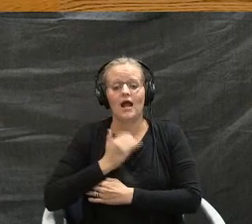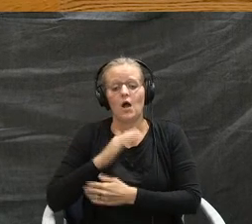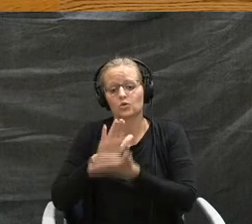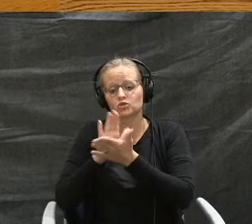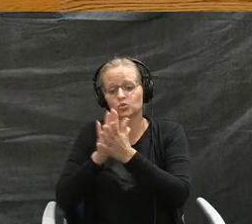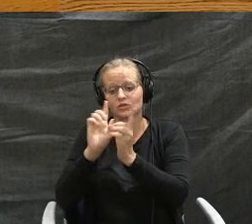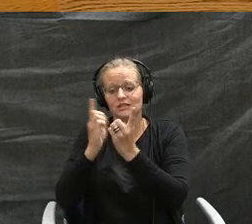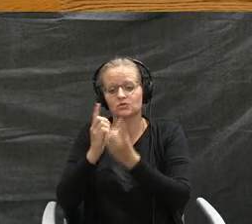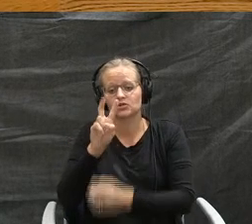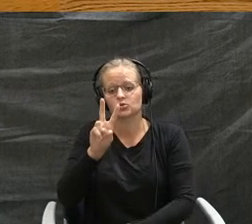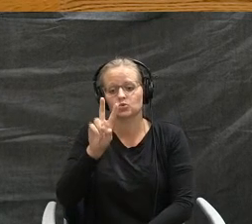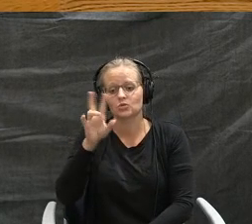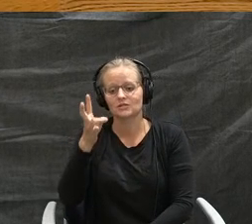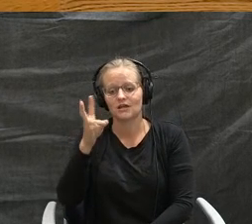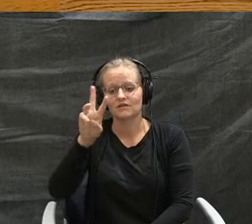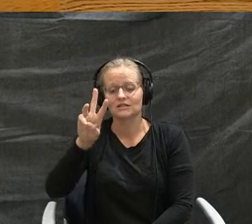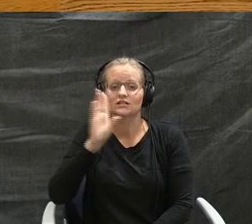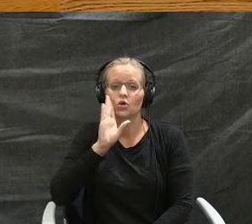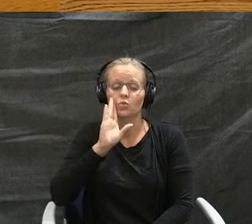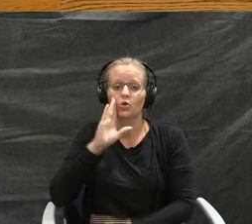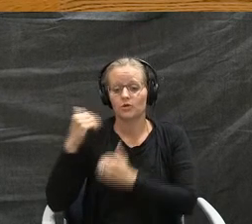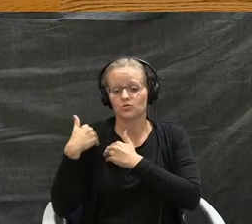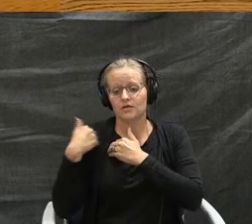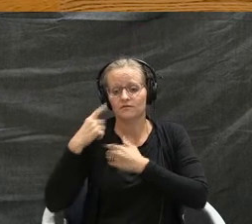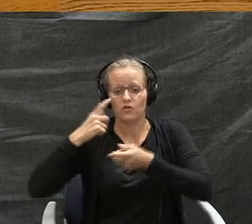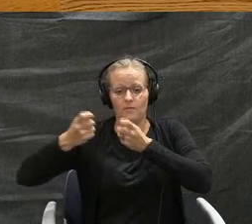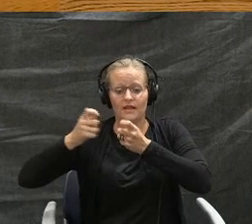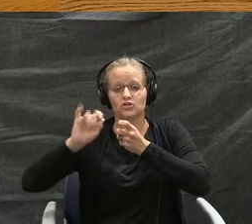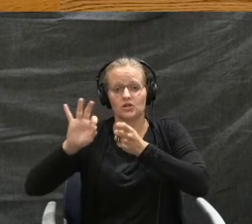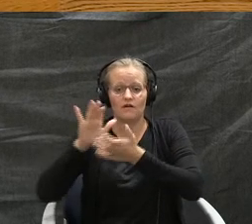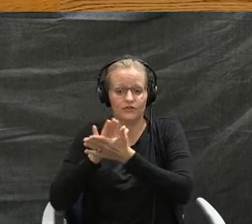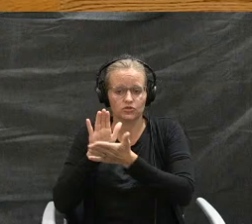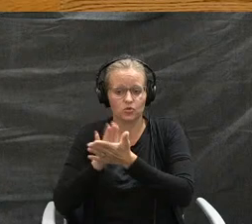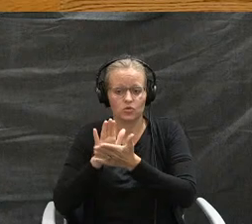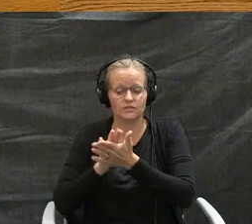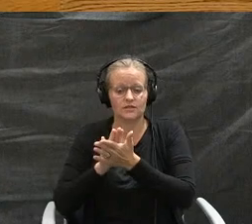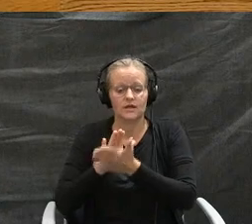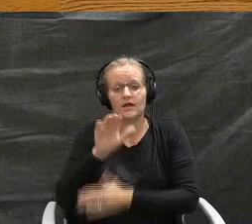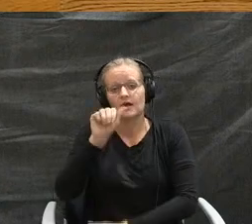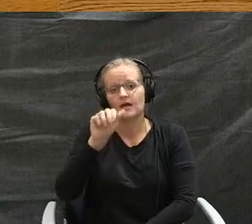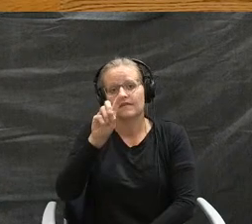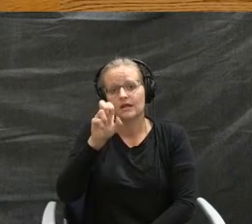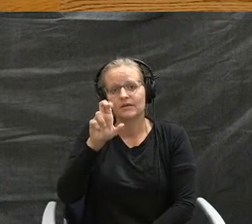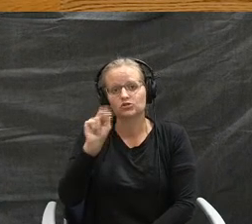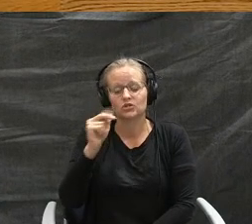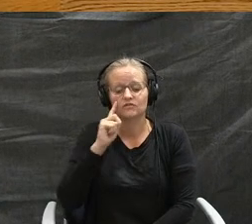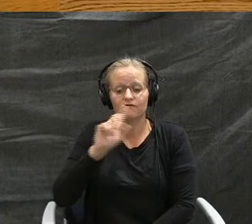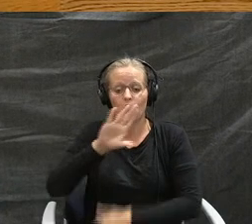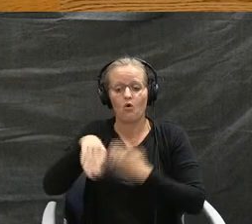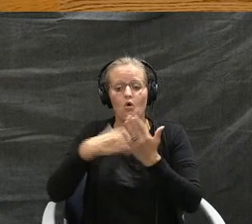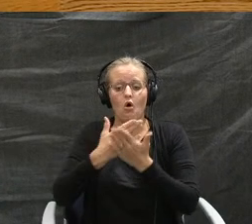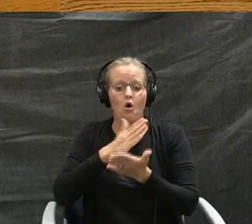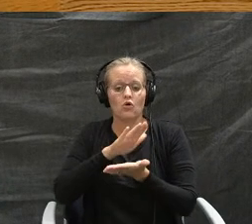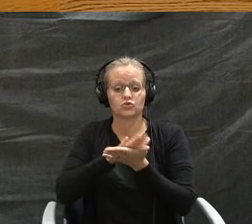the management of the schools, the administration of all school district policy's end is directly accountable to the